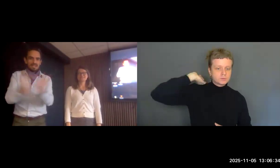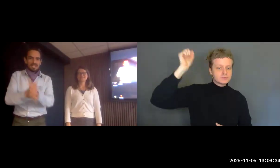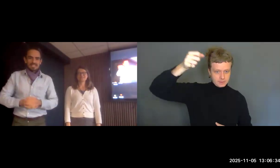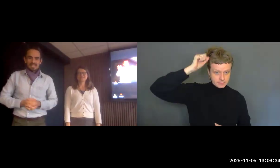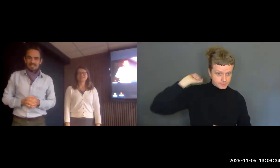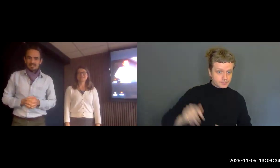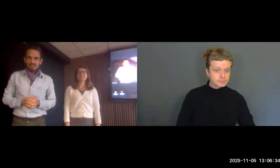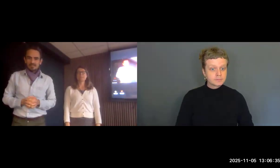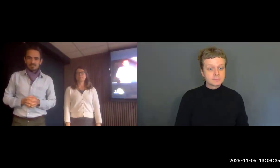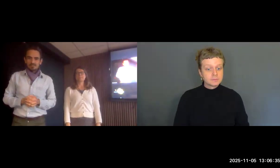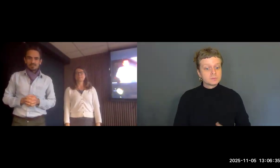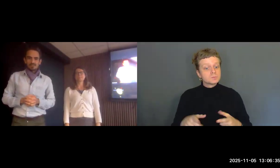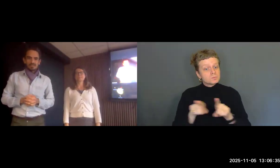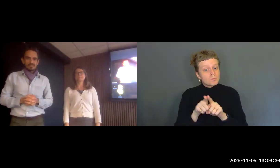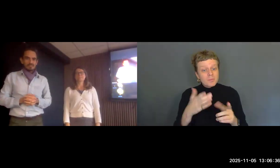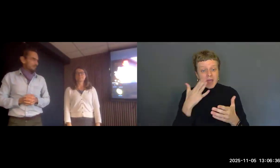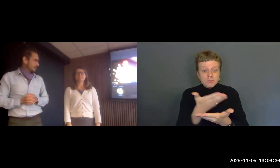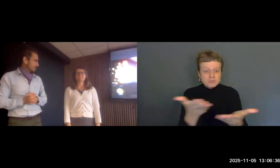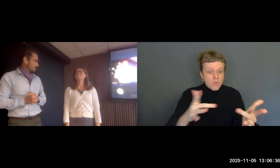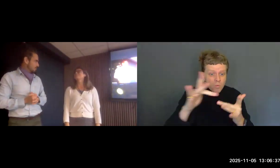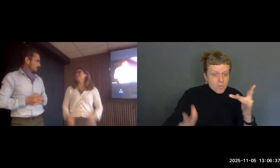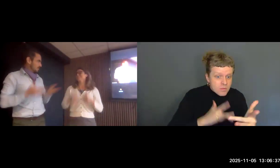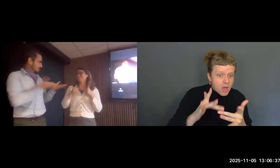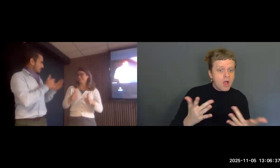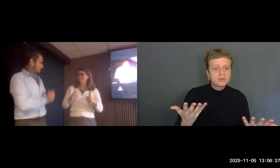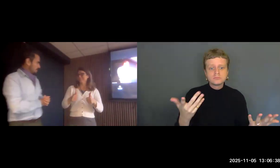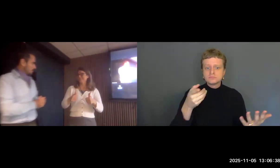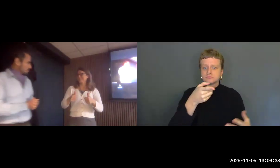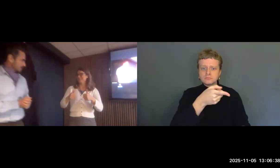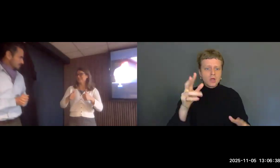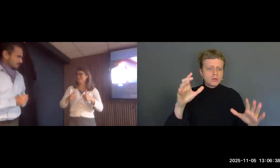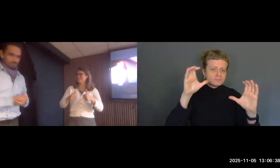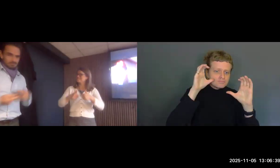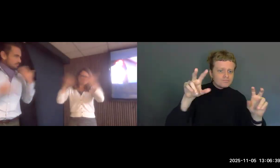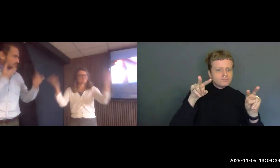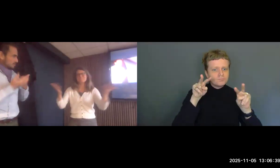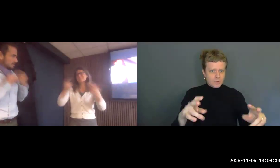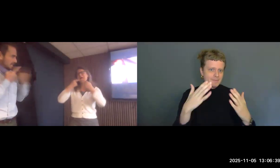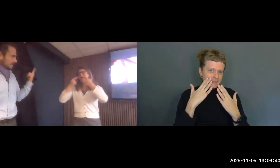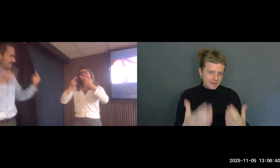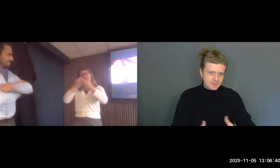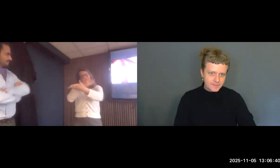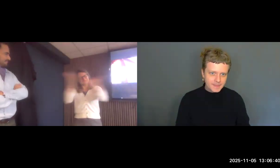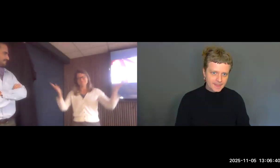Everybody attending, thank you very much for all the love and appreciation. Victoria would like you'd like to…